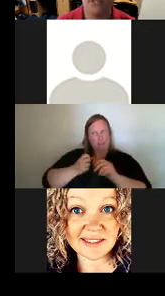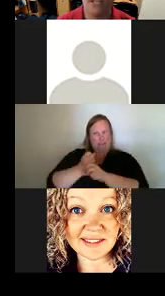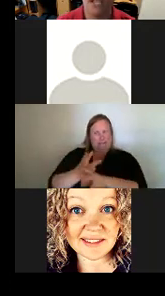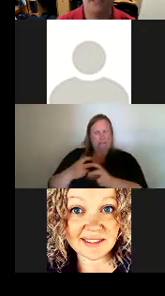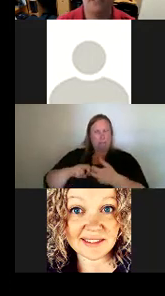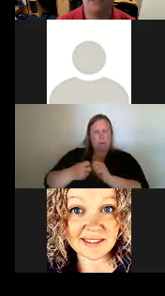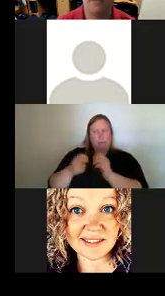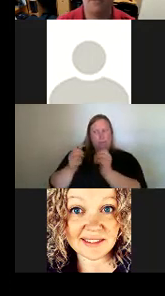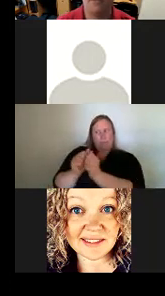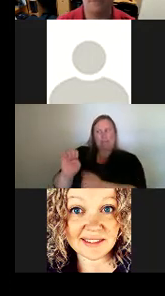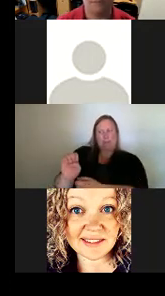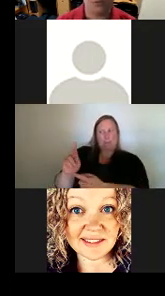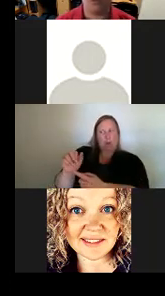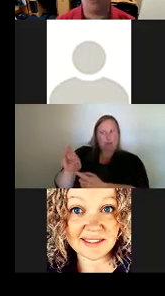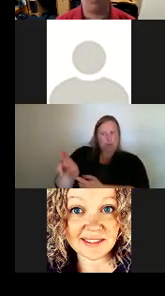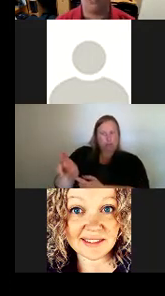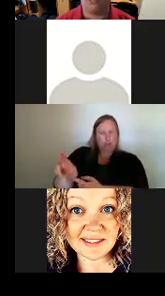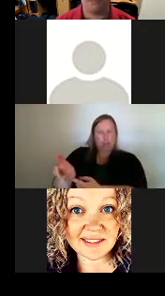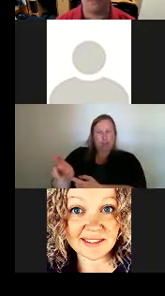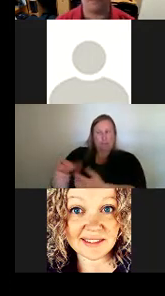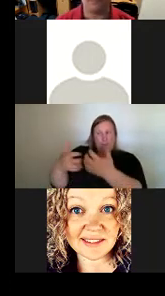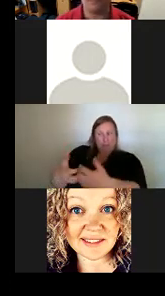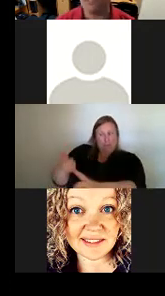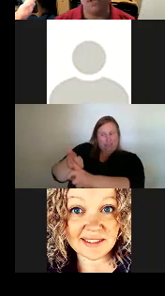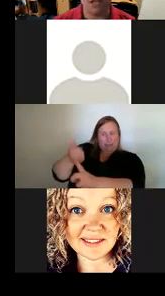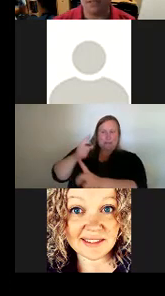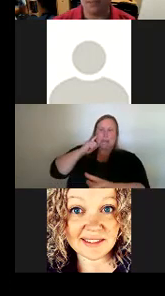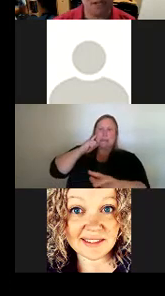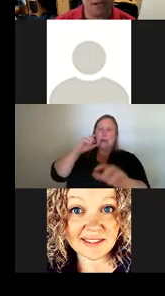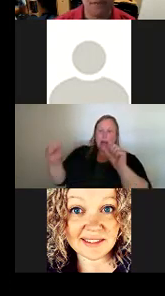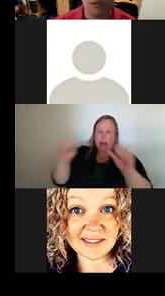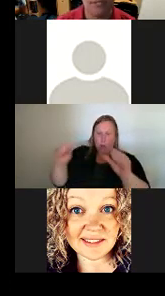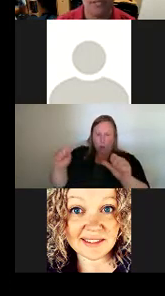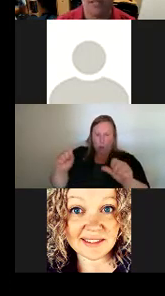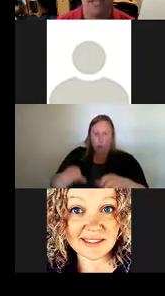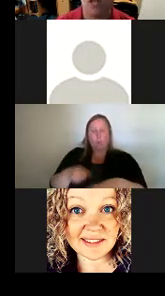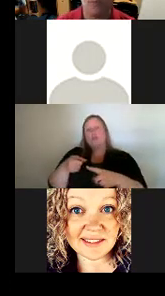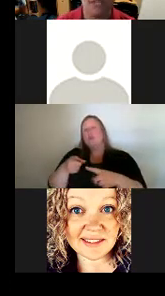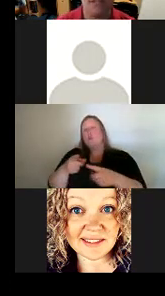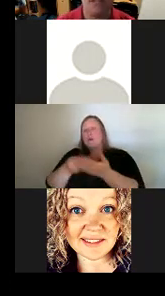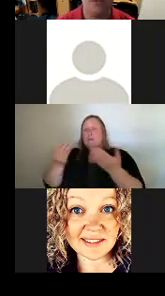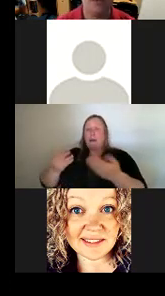SOMETIMES YOU CAN PURCHASE SOME KIND OF COVER OR STAND TO HELP WITH THAT.